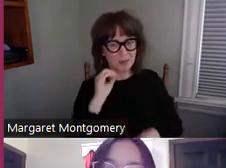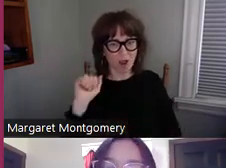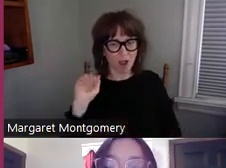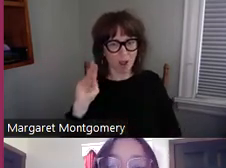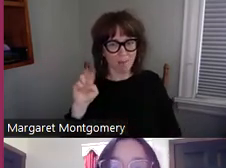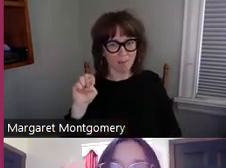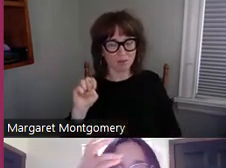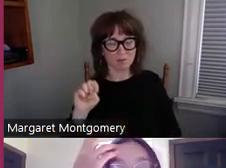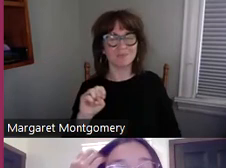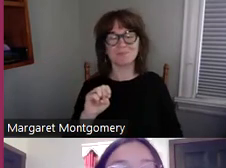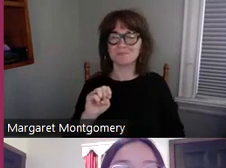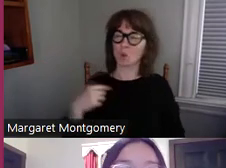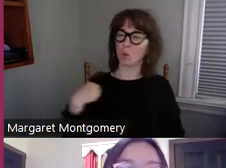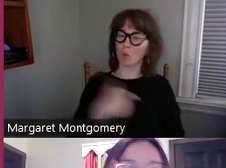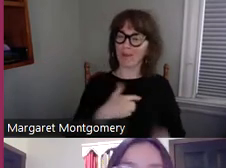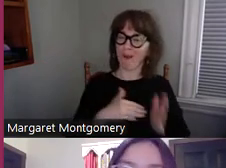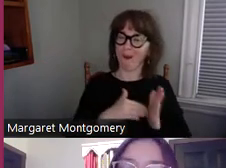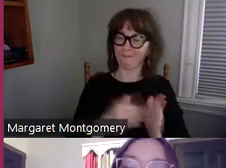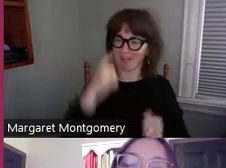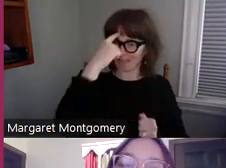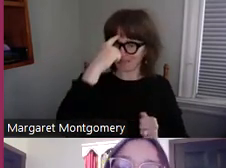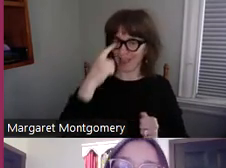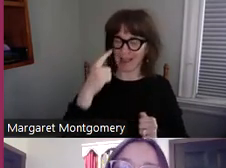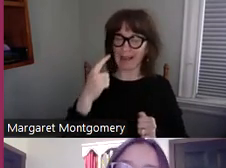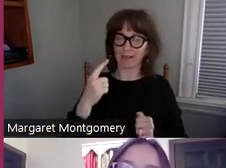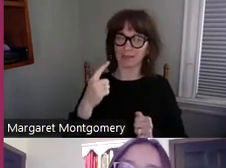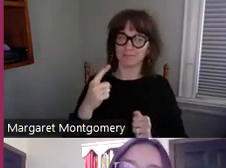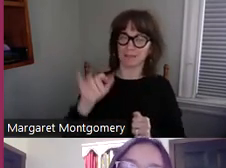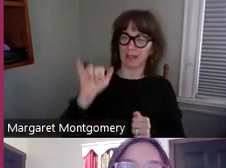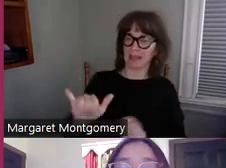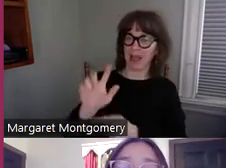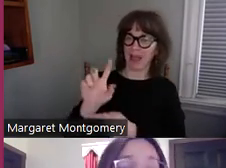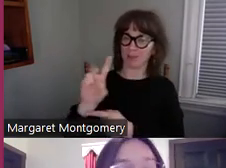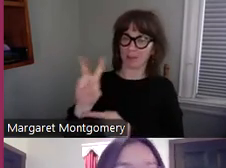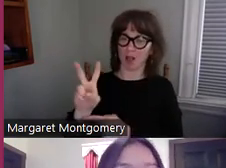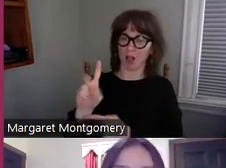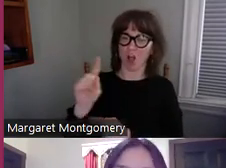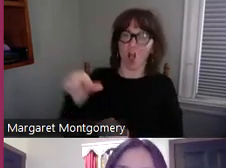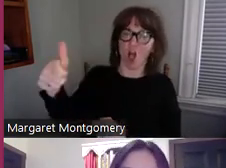people, or for people who have had it worth or that it simply doesn't happen to people